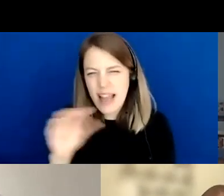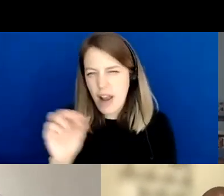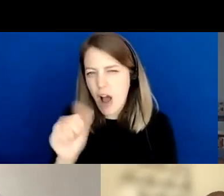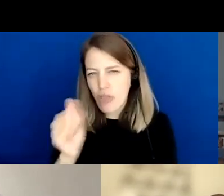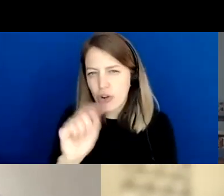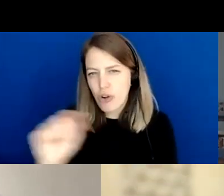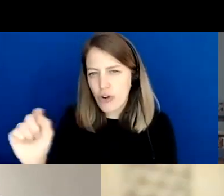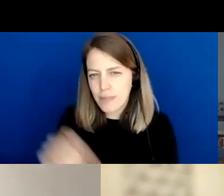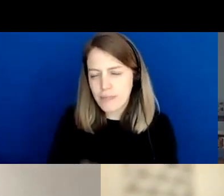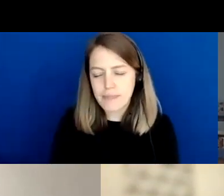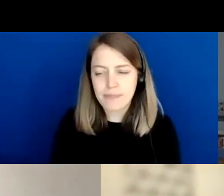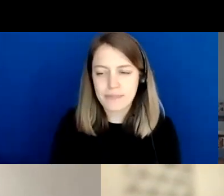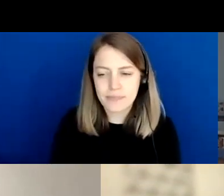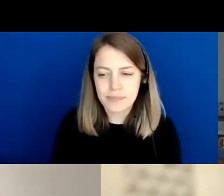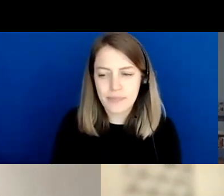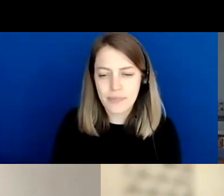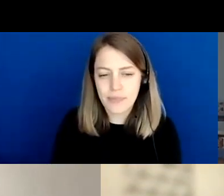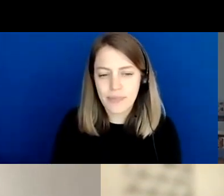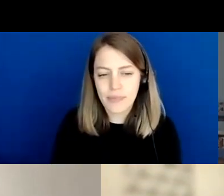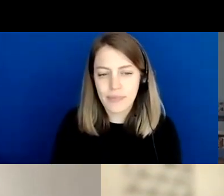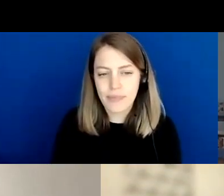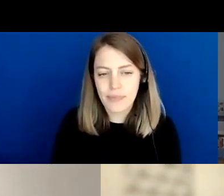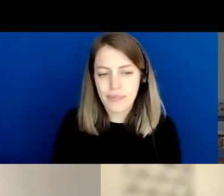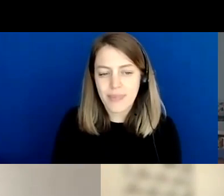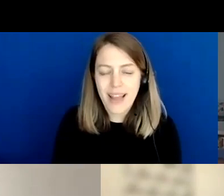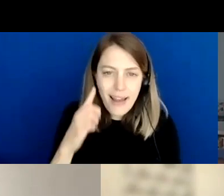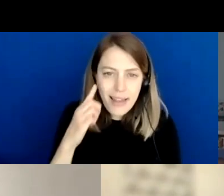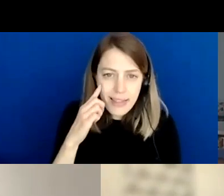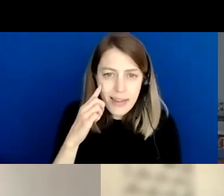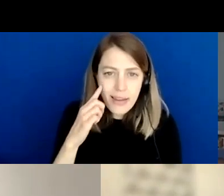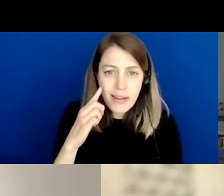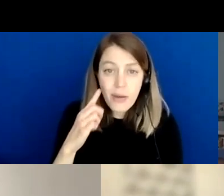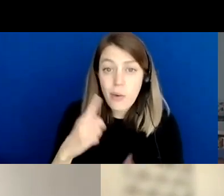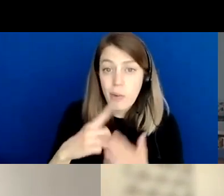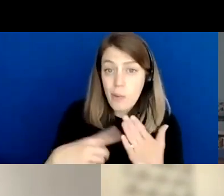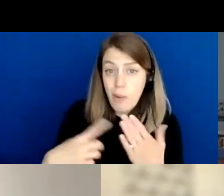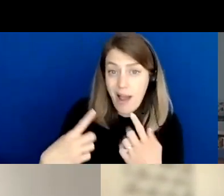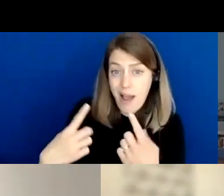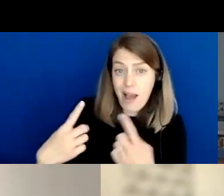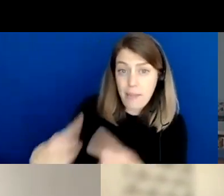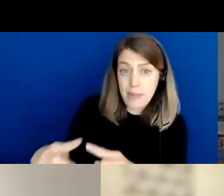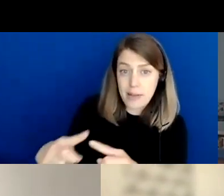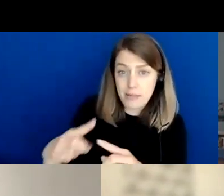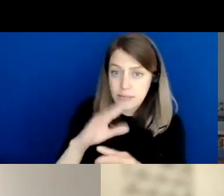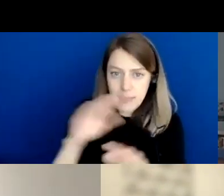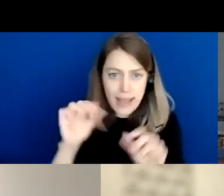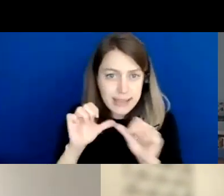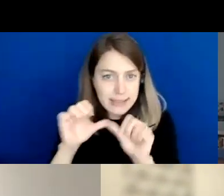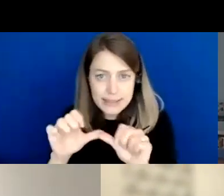I think that what happened and continues to happen at